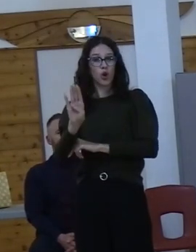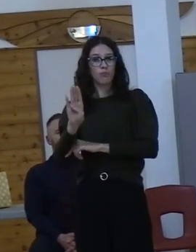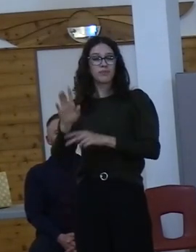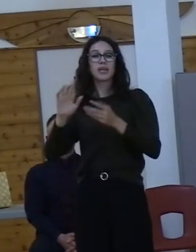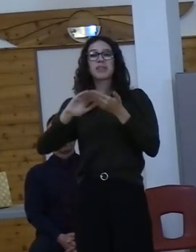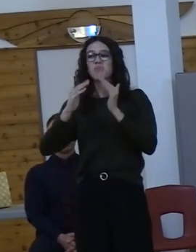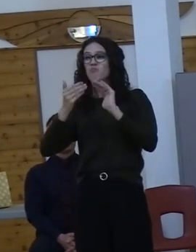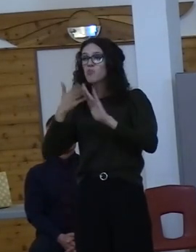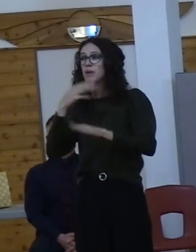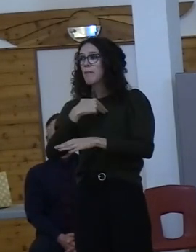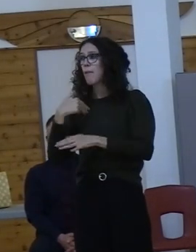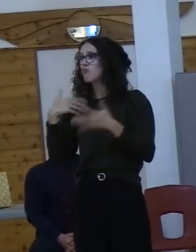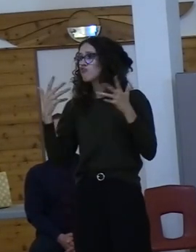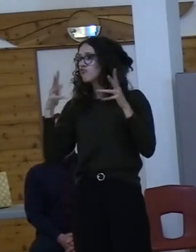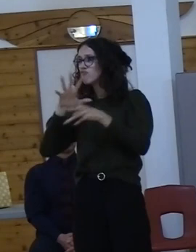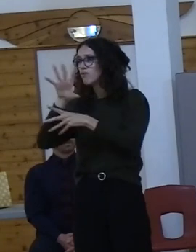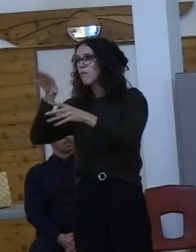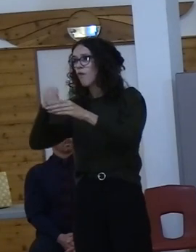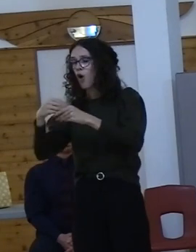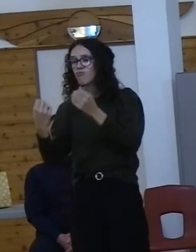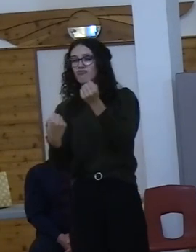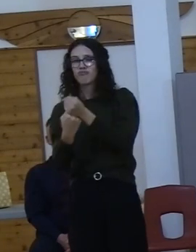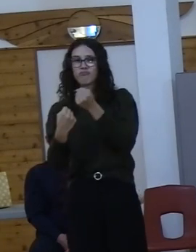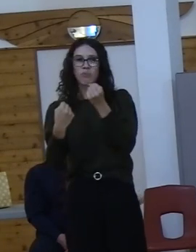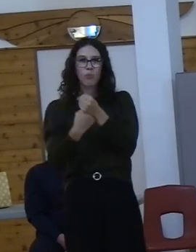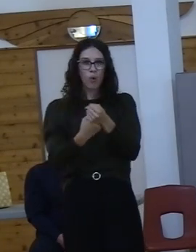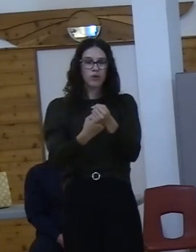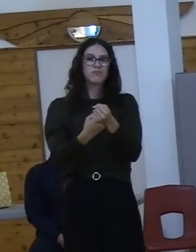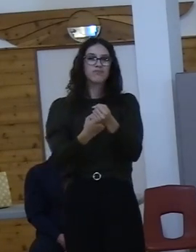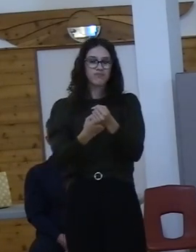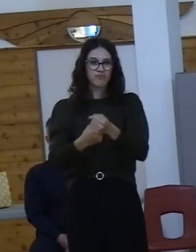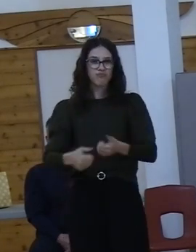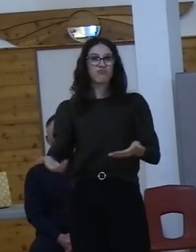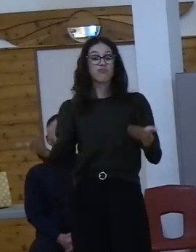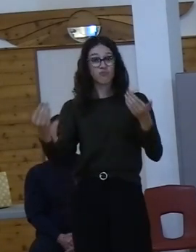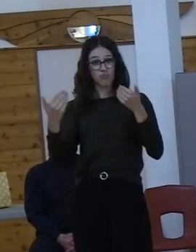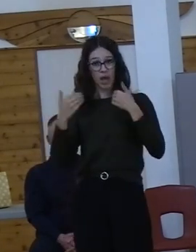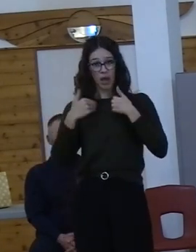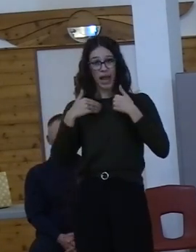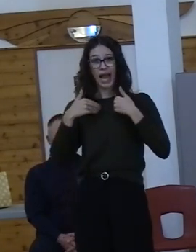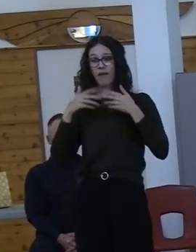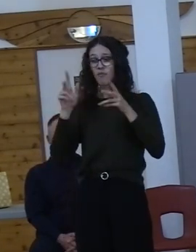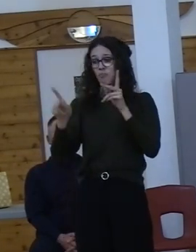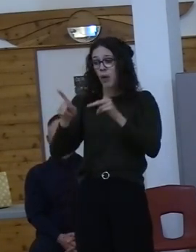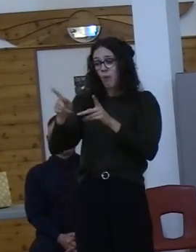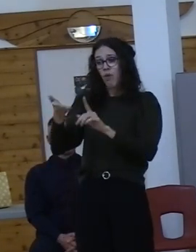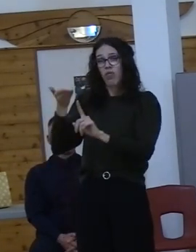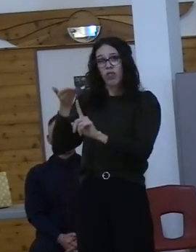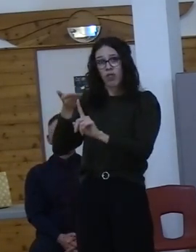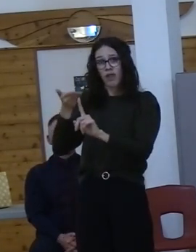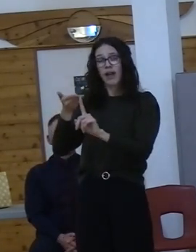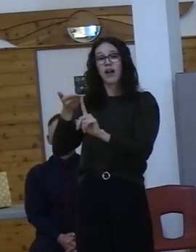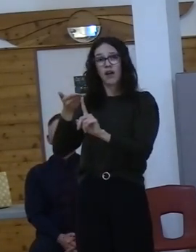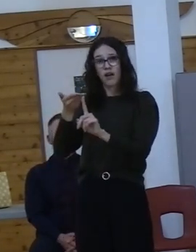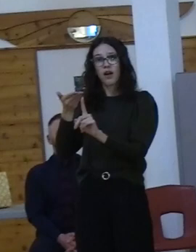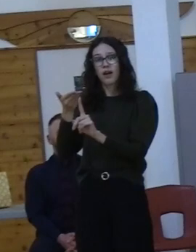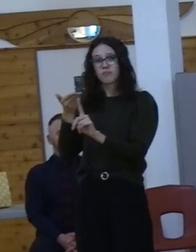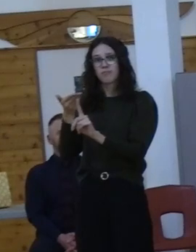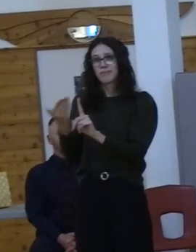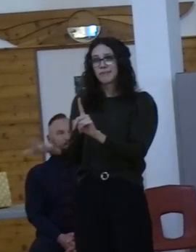So we have our relatives that we meet them where they're at and they ask us what we're doing.